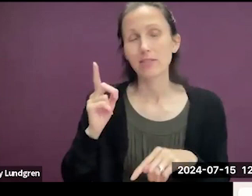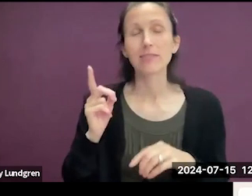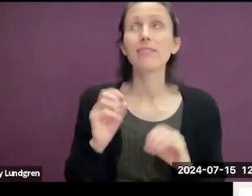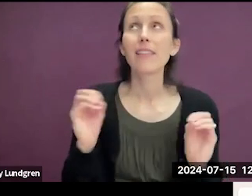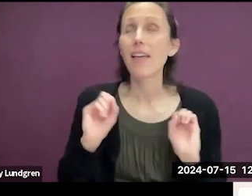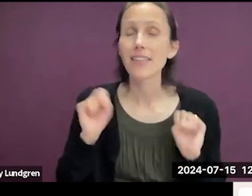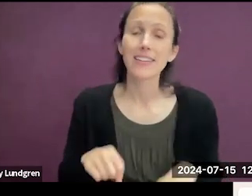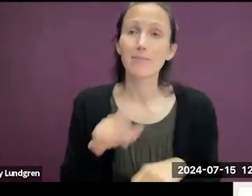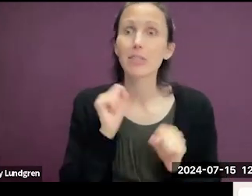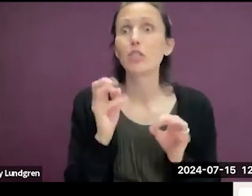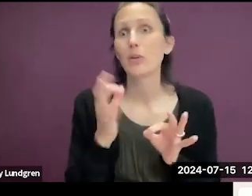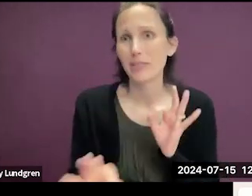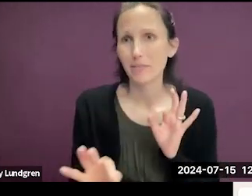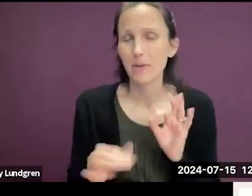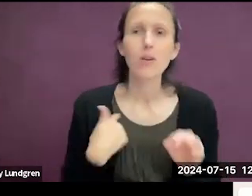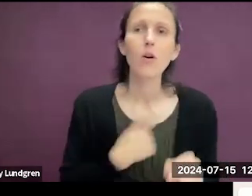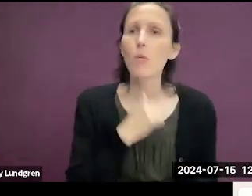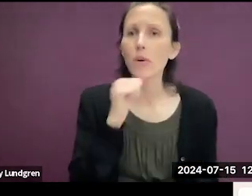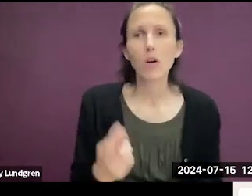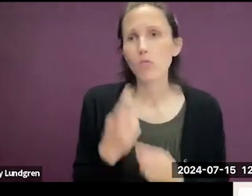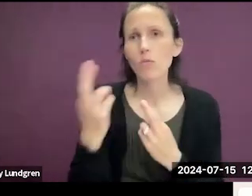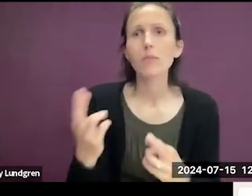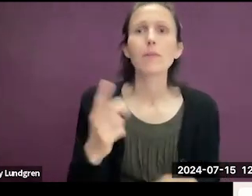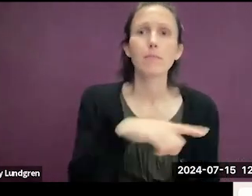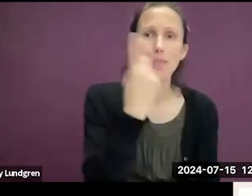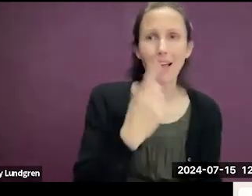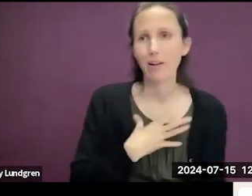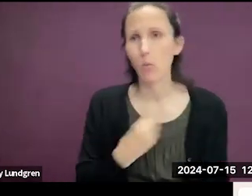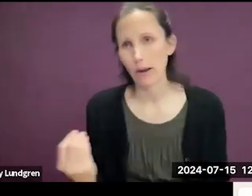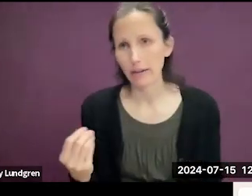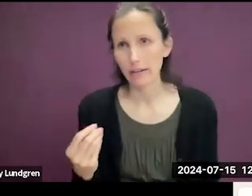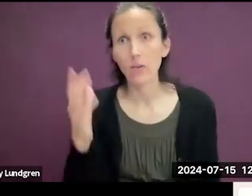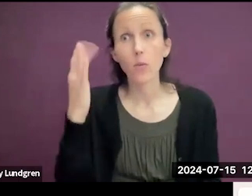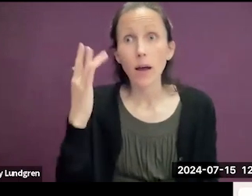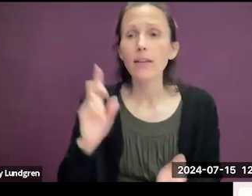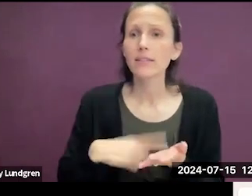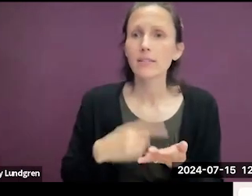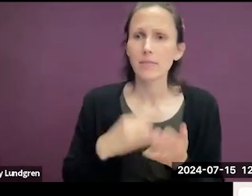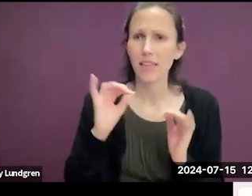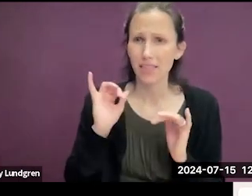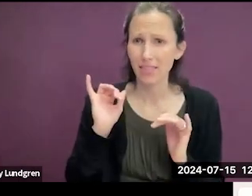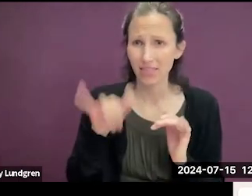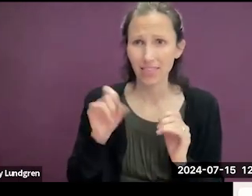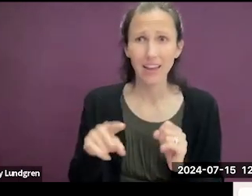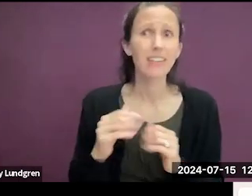we don't recommend white on black or black on white, because sometimes that can give us too much contrast,